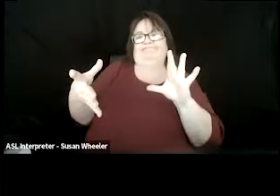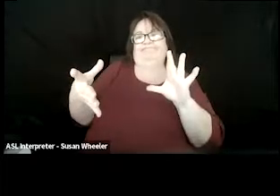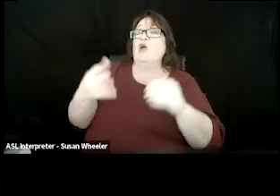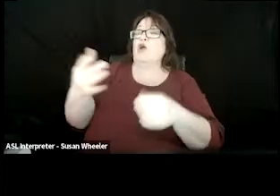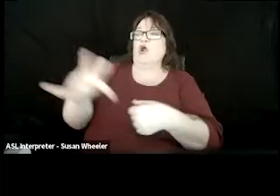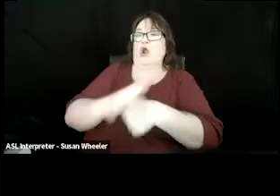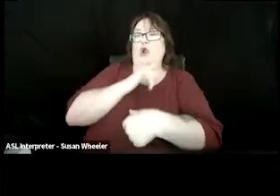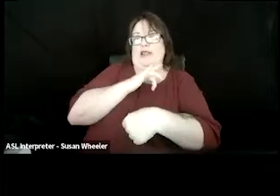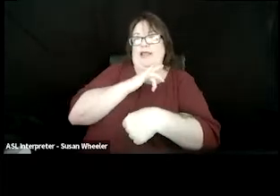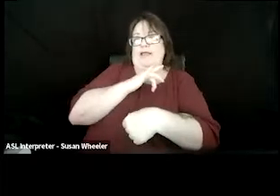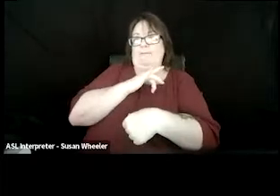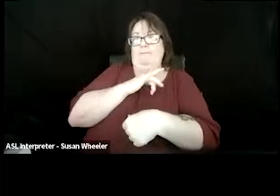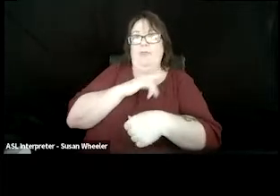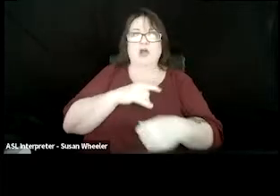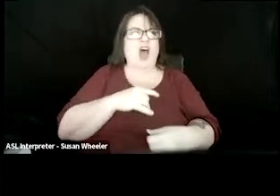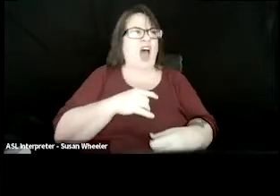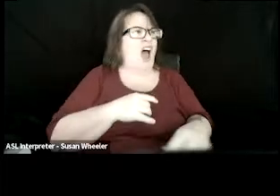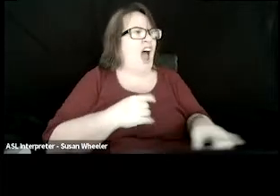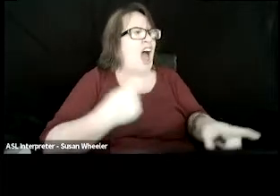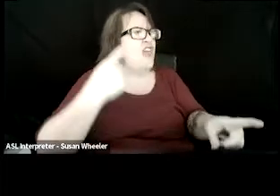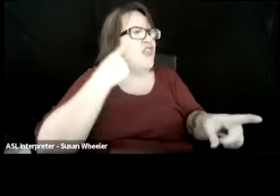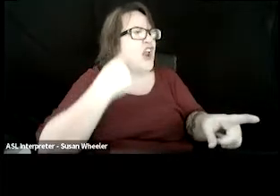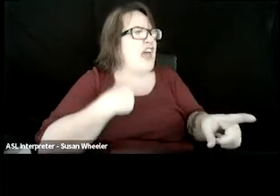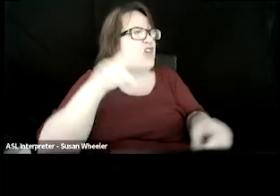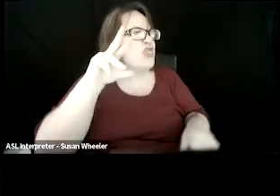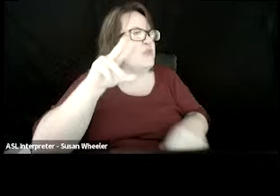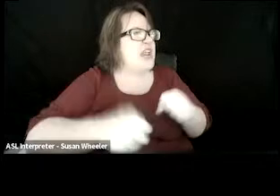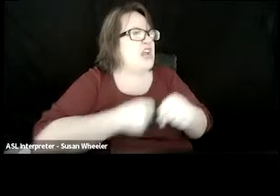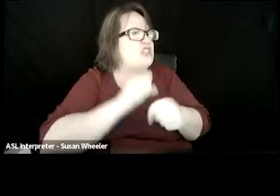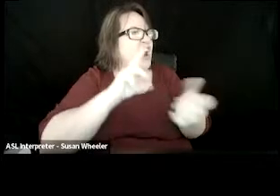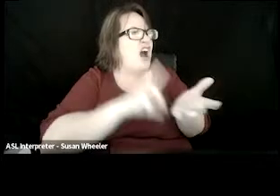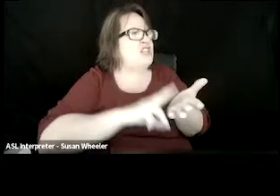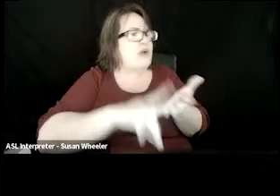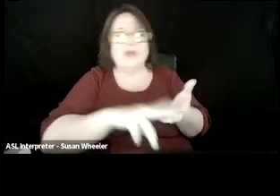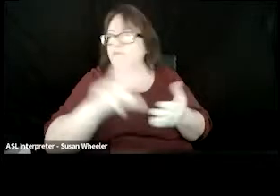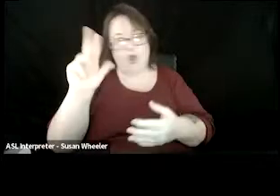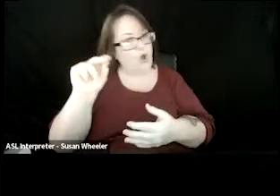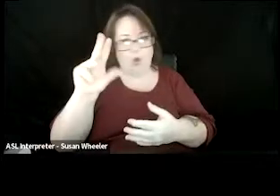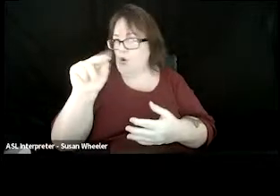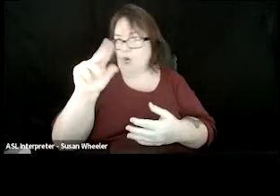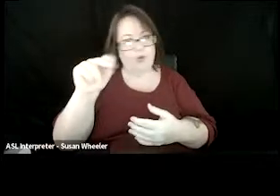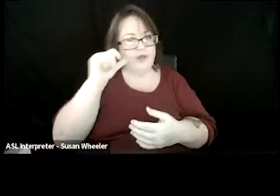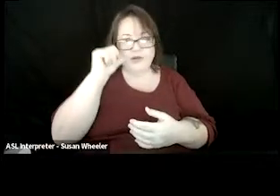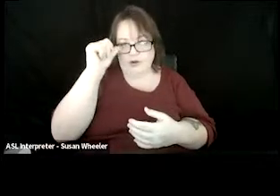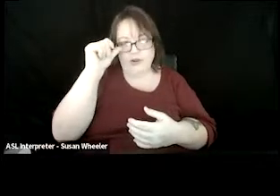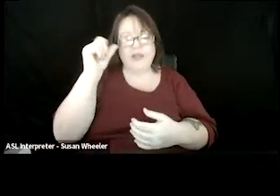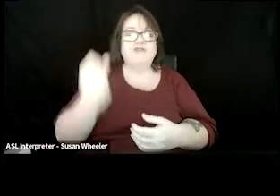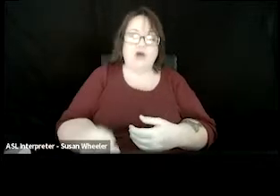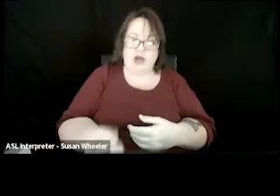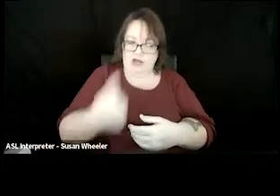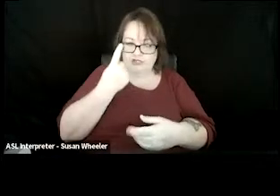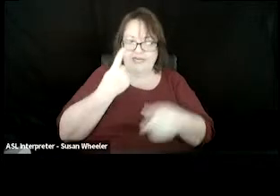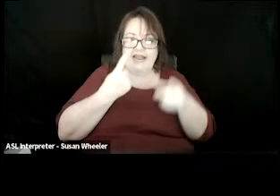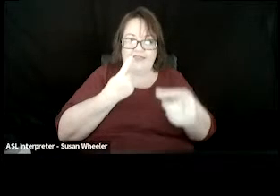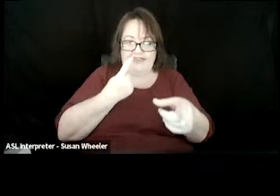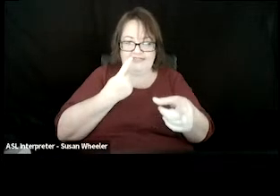So you thought you had a three-year contract but you don't and so that's why it's important to really understand those provisions and how they work.